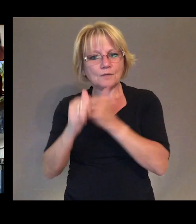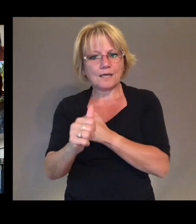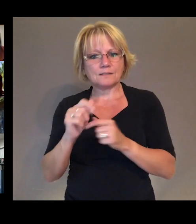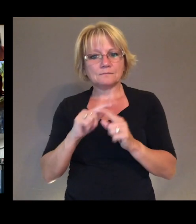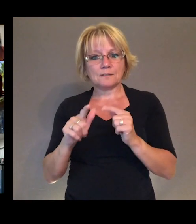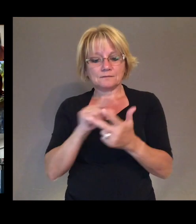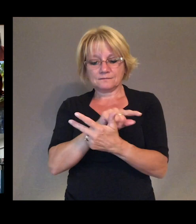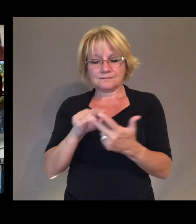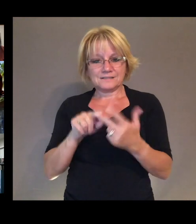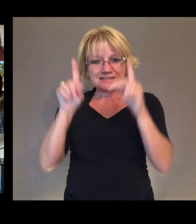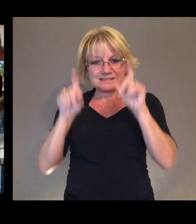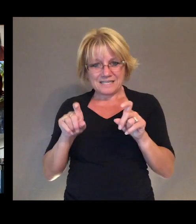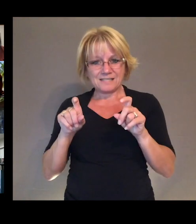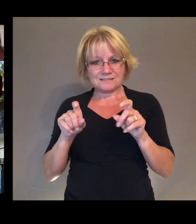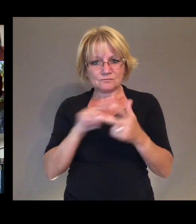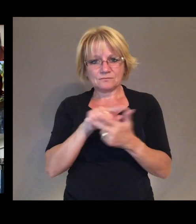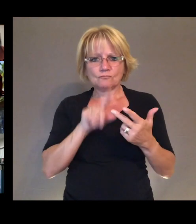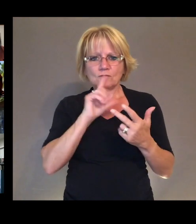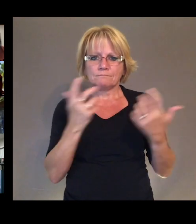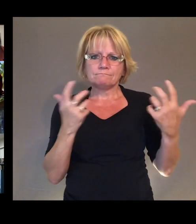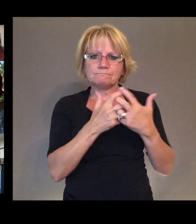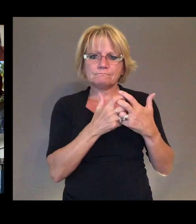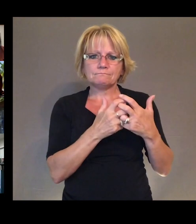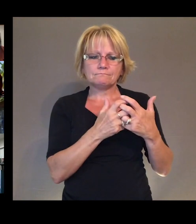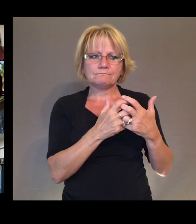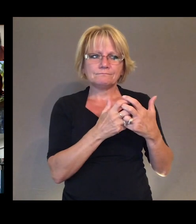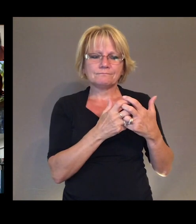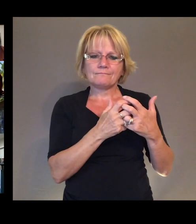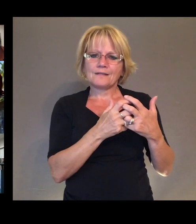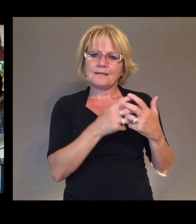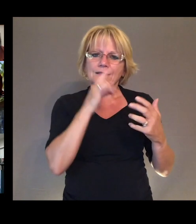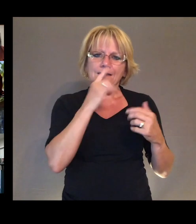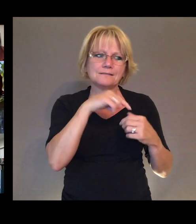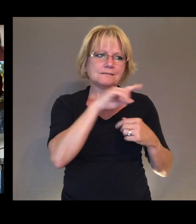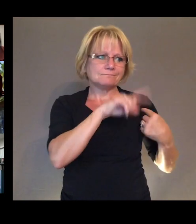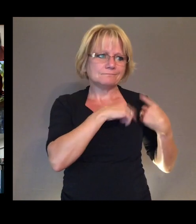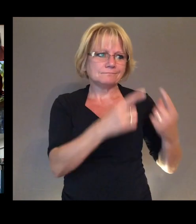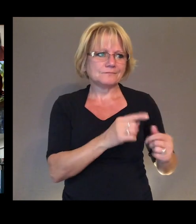who have been in the Massachusetts school system from K-10, that's where you take it to pass.